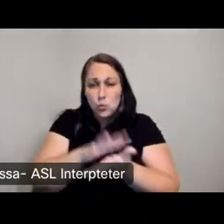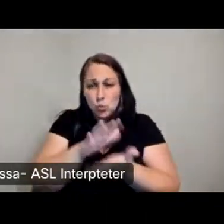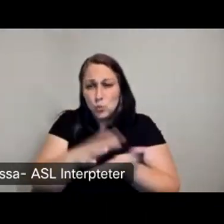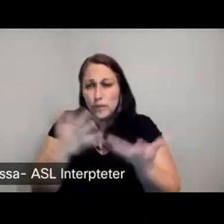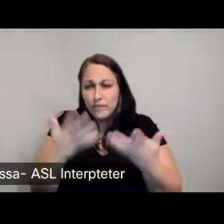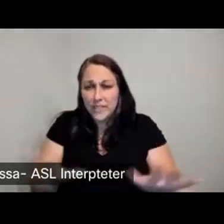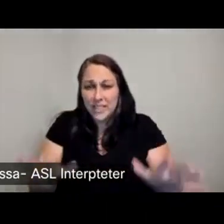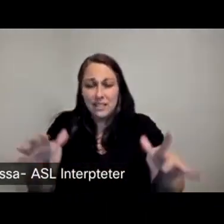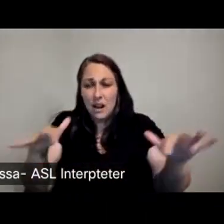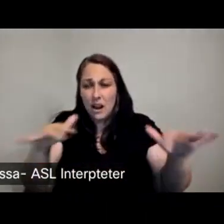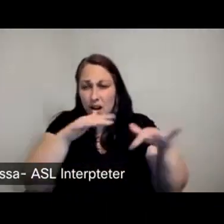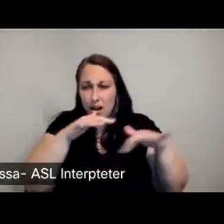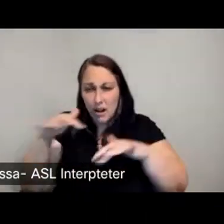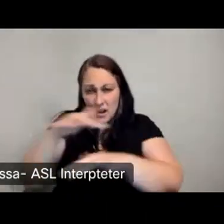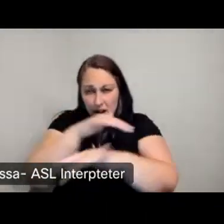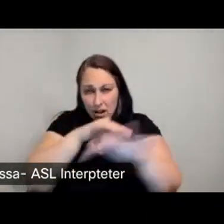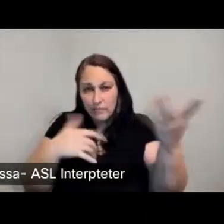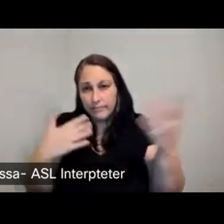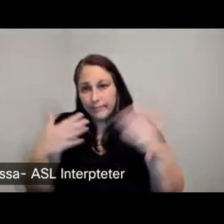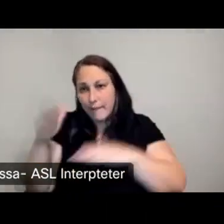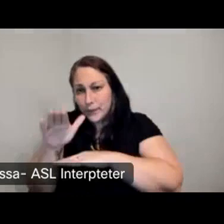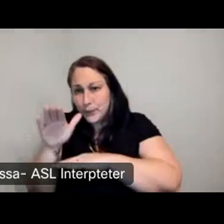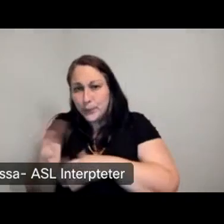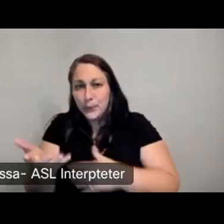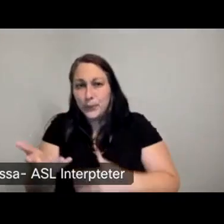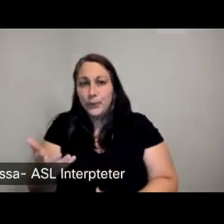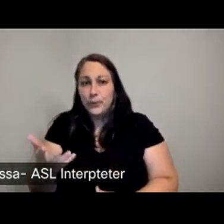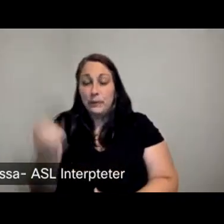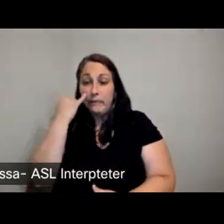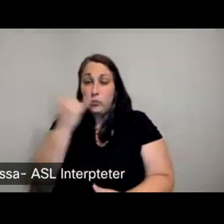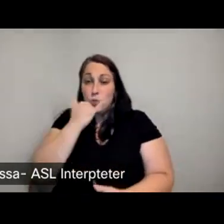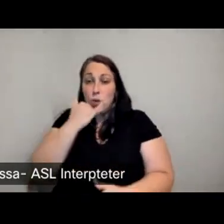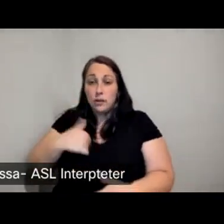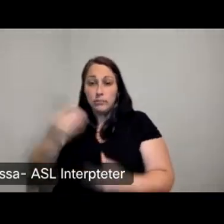it's like mostly in the afternoon so you can correct me if I'm wrong um yes you're correct